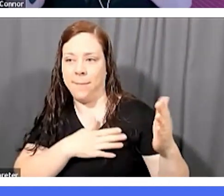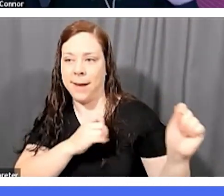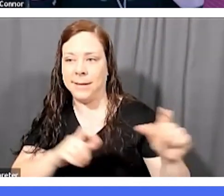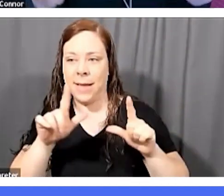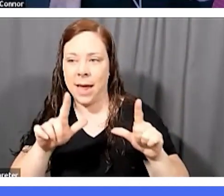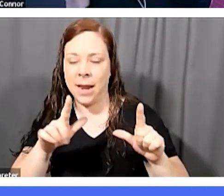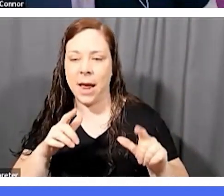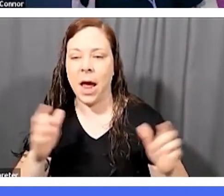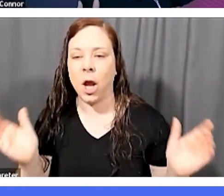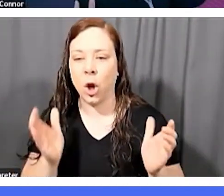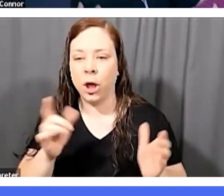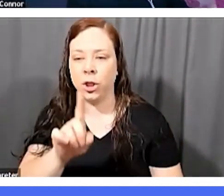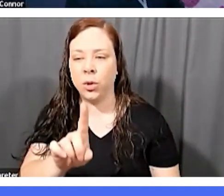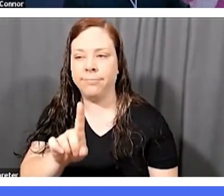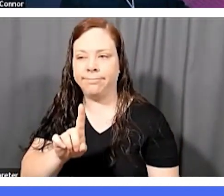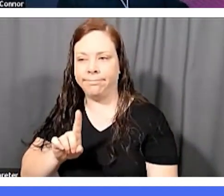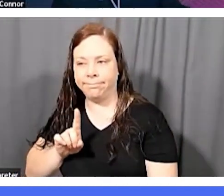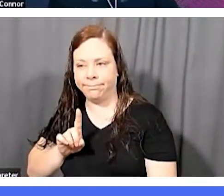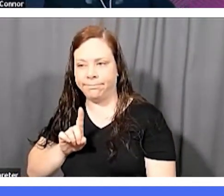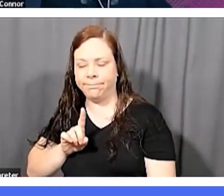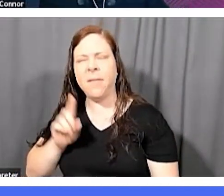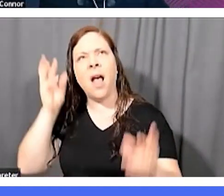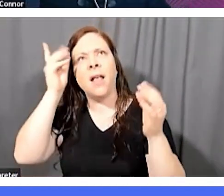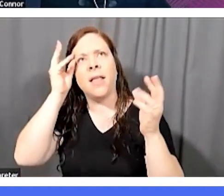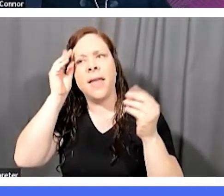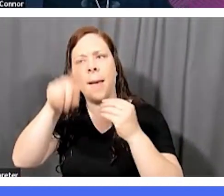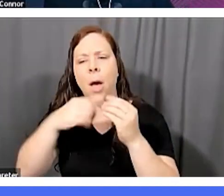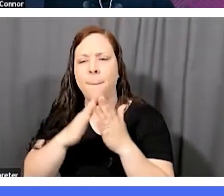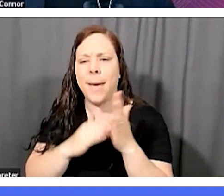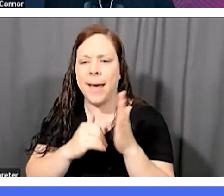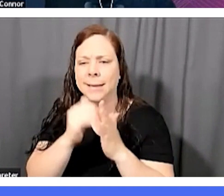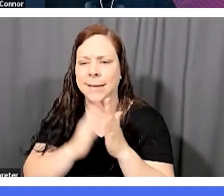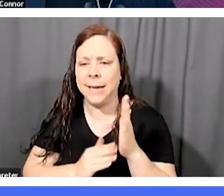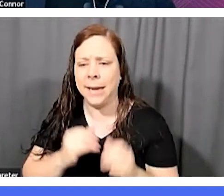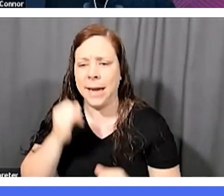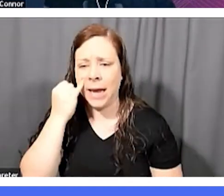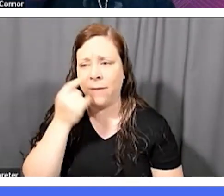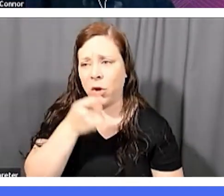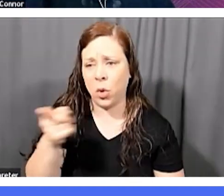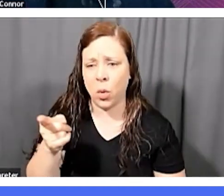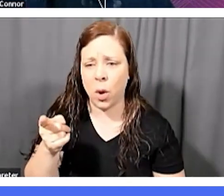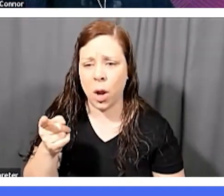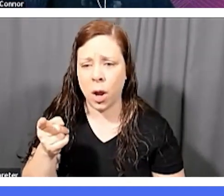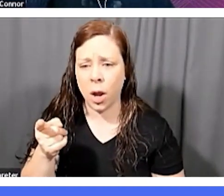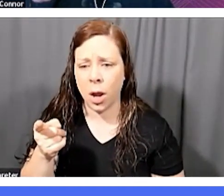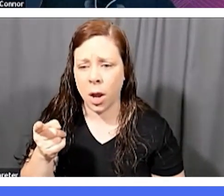for a second and think about a painting project. Now, if you are as much of a home maintenance person as me, which means I know how